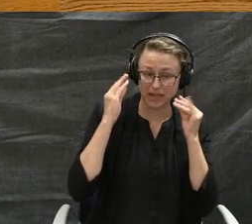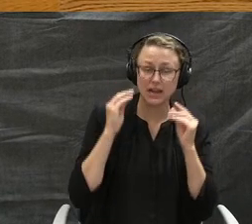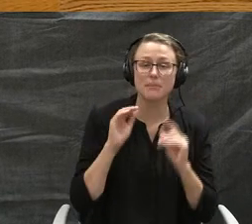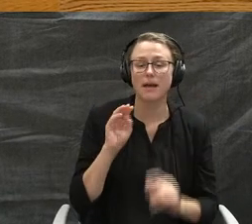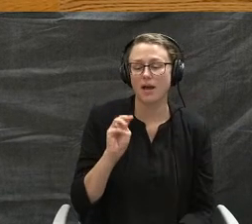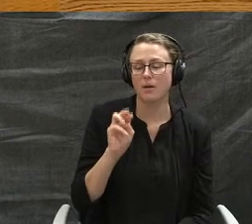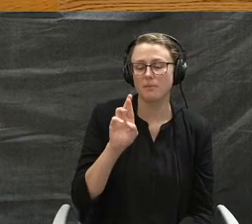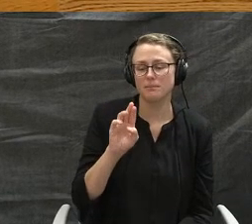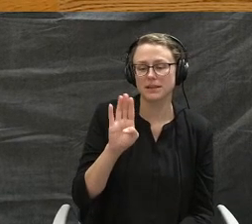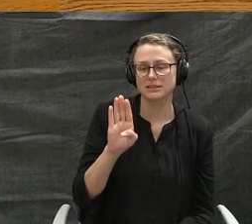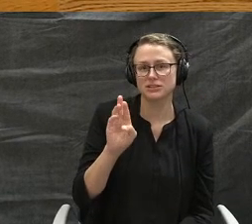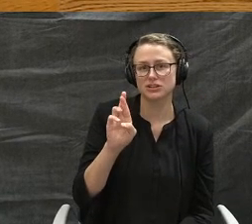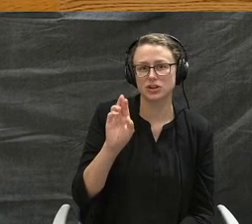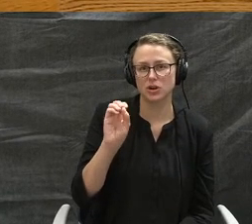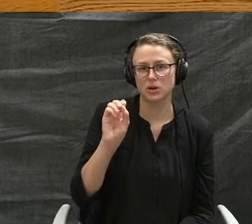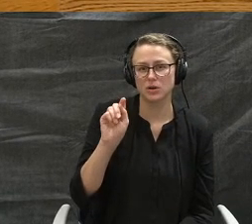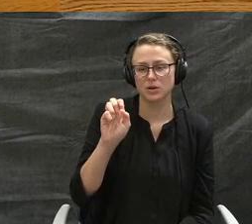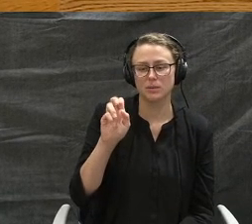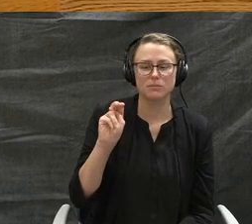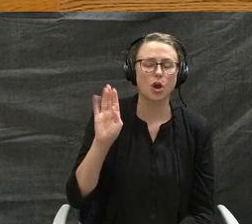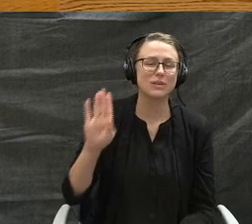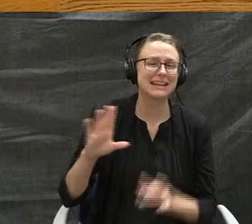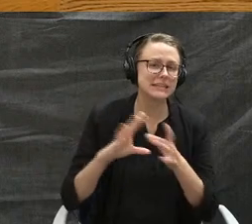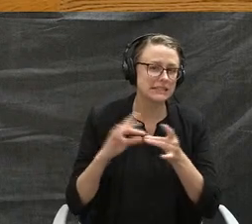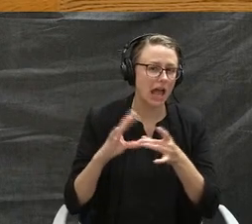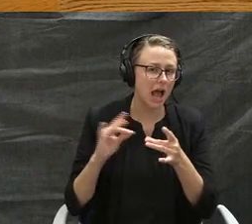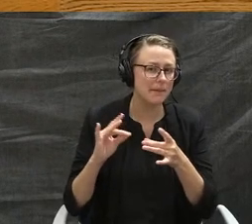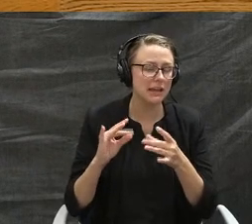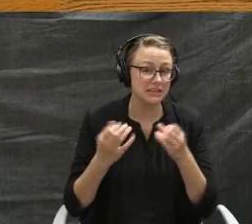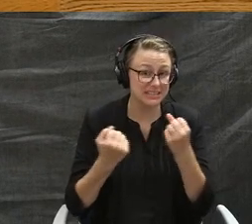supporting staff to get their supplies. There. Will kids be